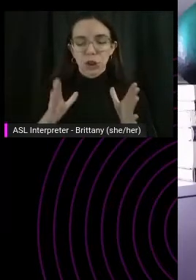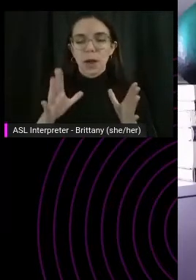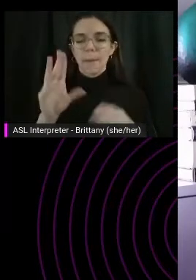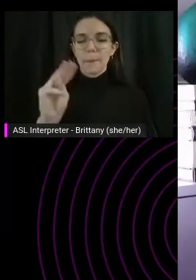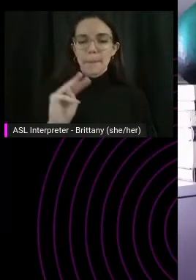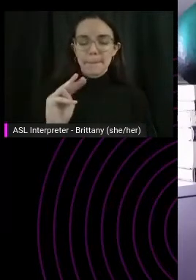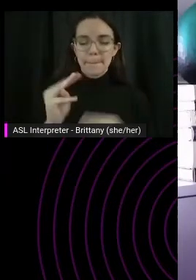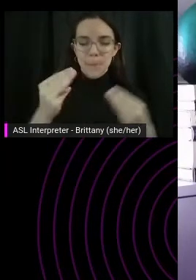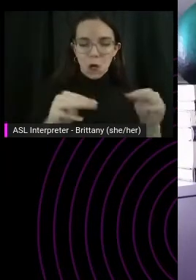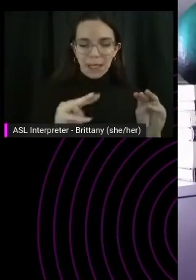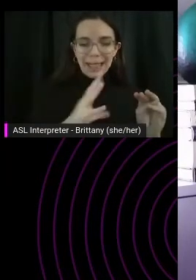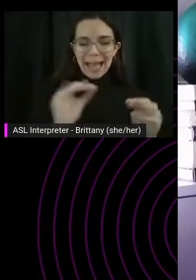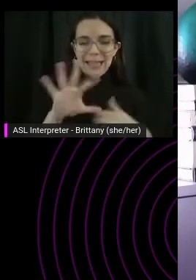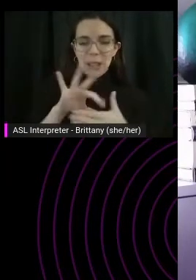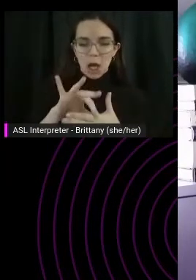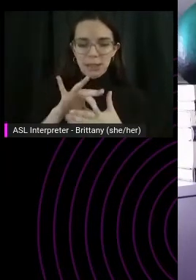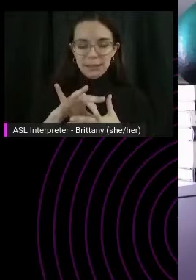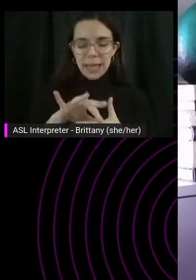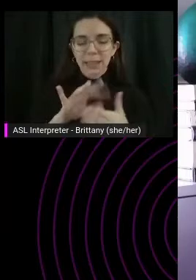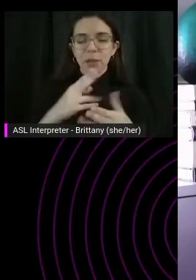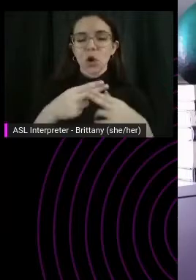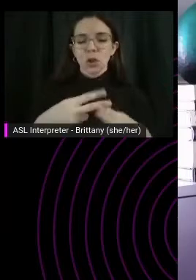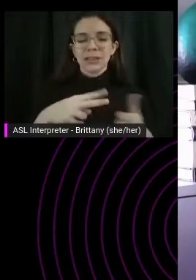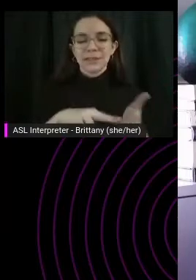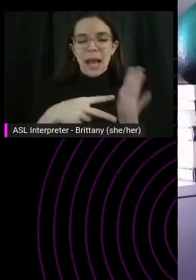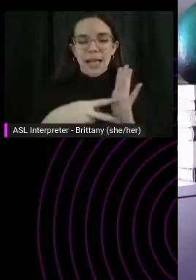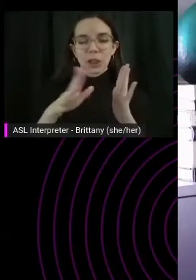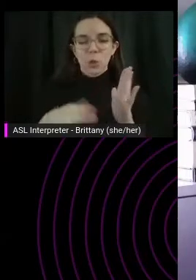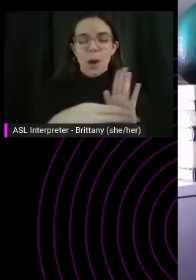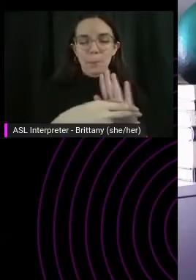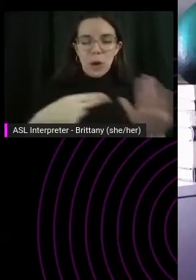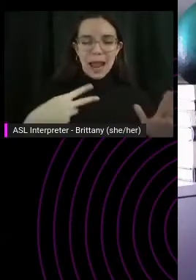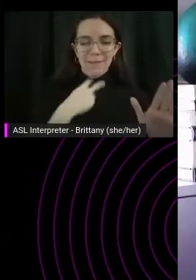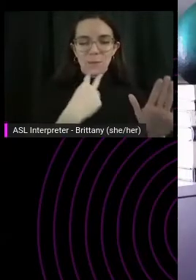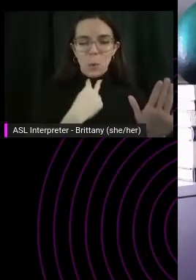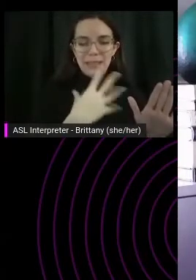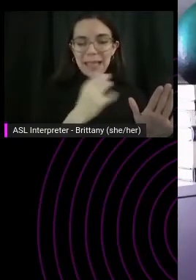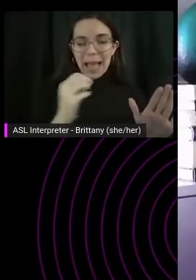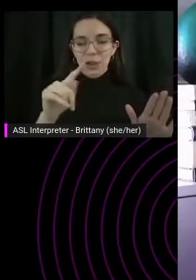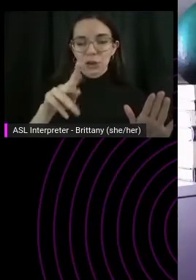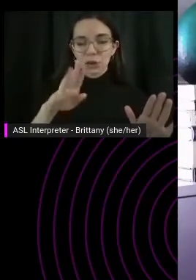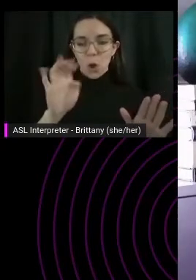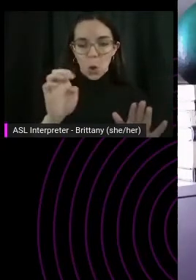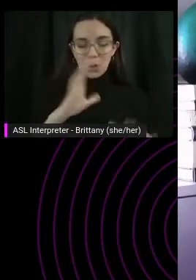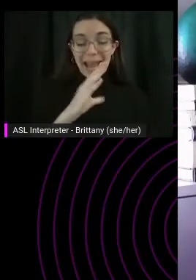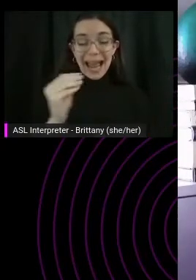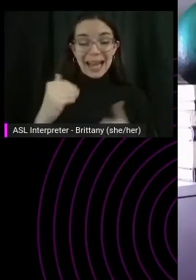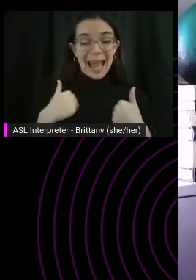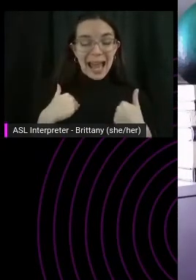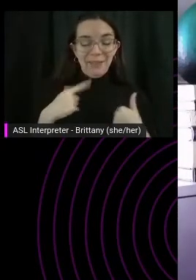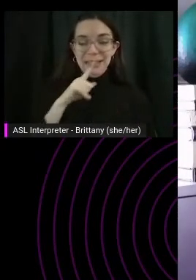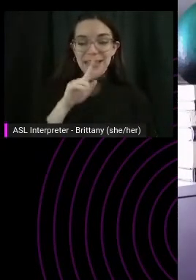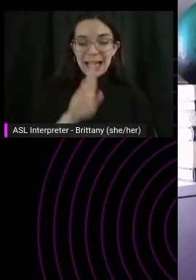Defining Your Brand Voice and Tone. Alternatively, there is a dedicated networking time if you prefer,